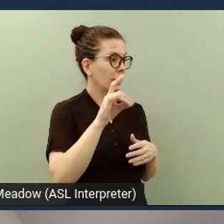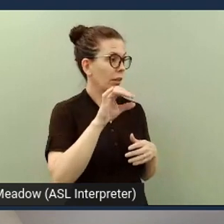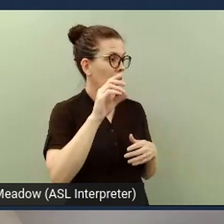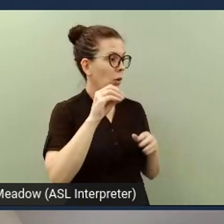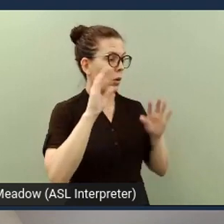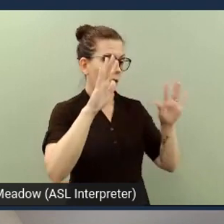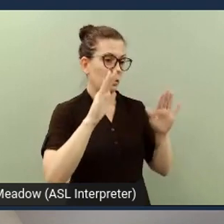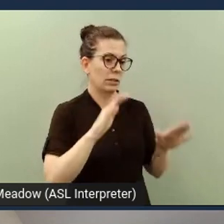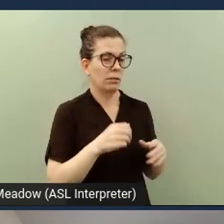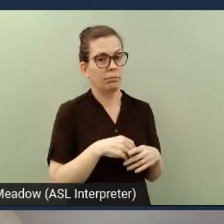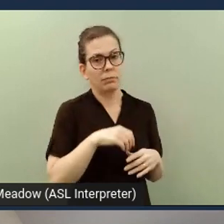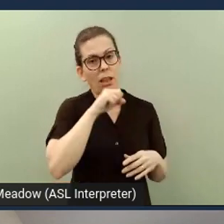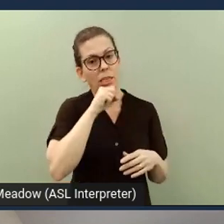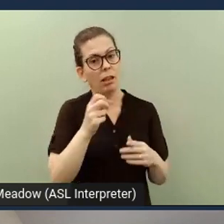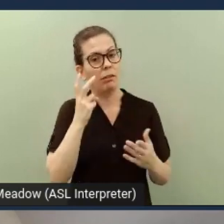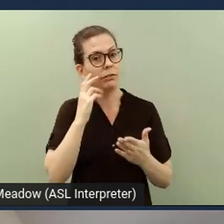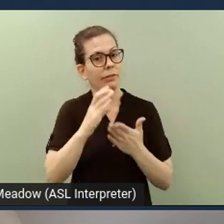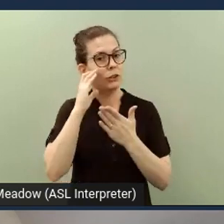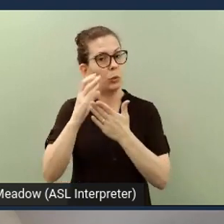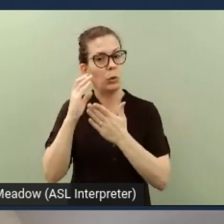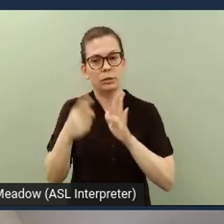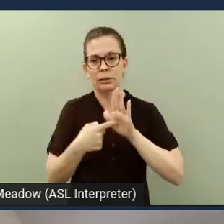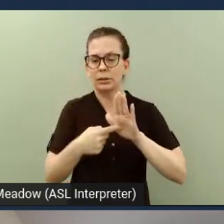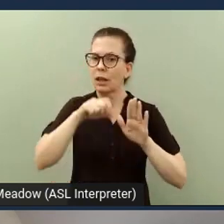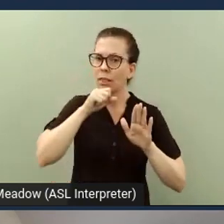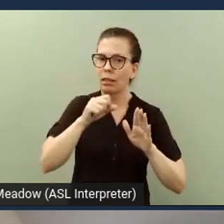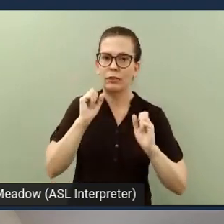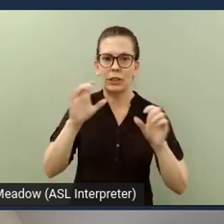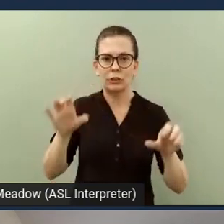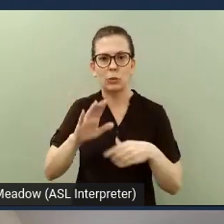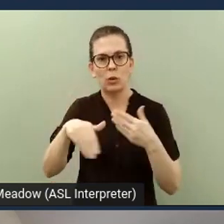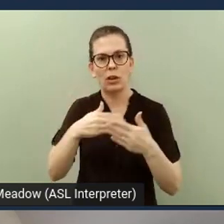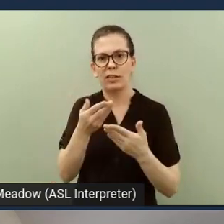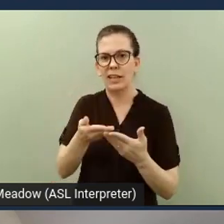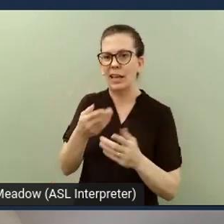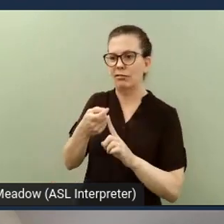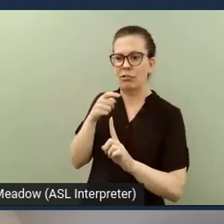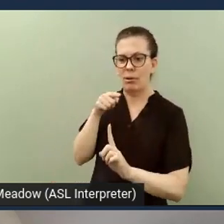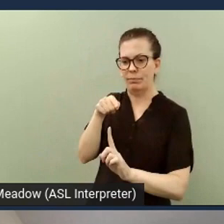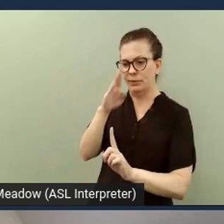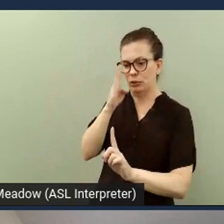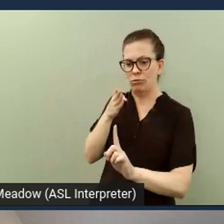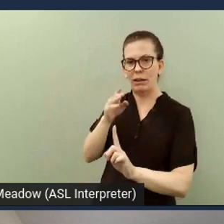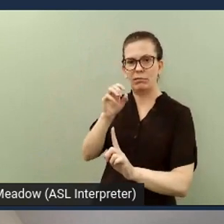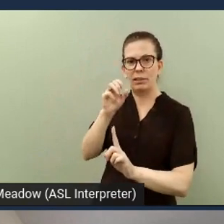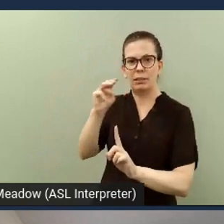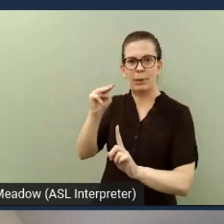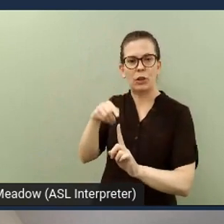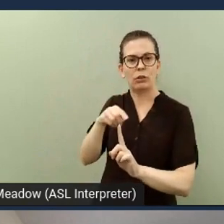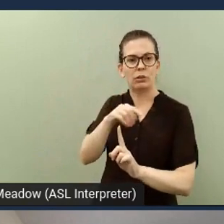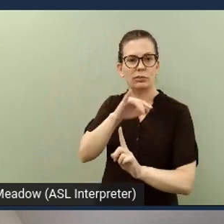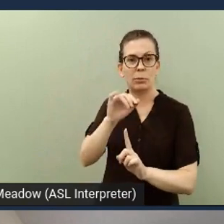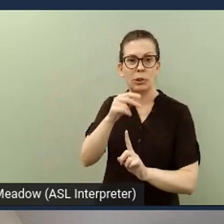I, again, love the visuals, love the fact that you can now do all of this from SageMaker directly from a Jupyter Notebook, so excellent.